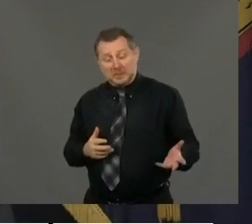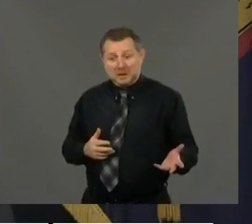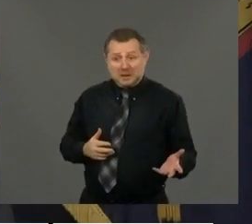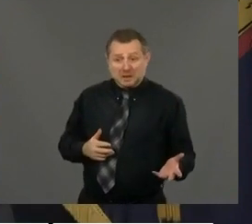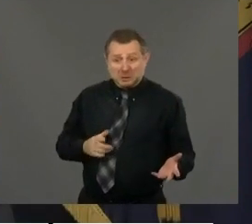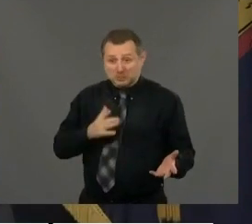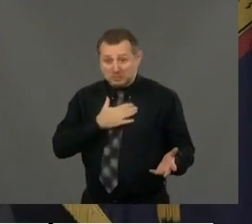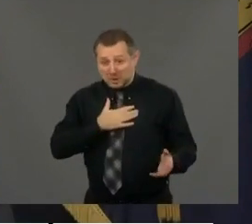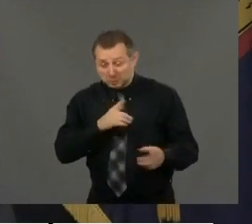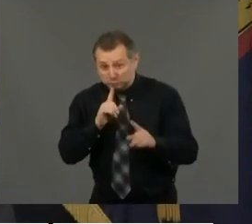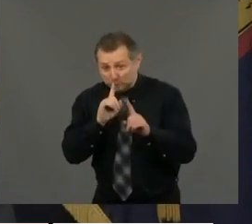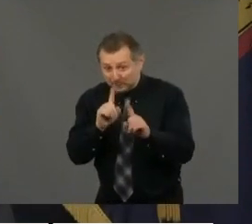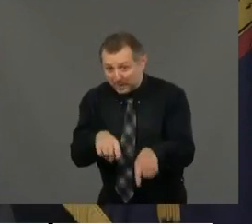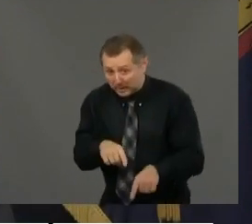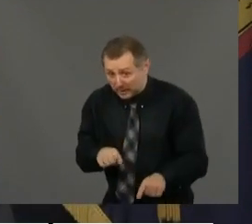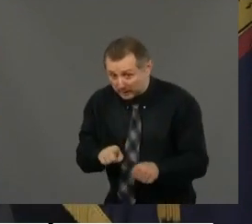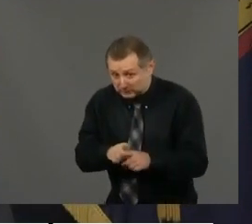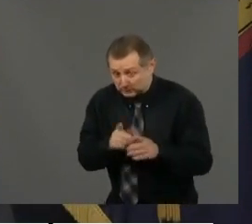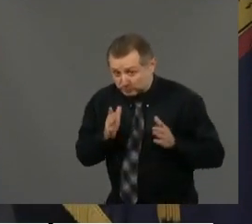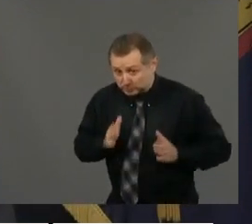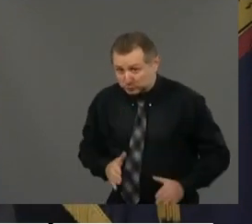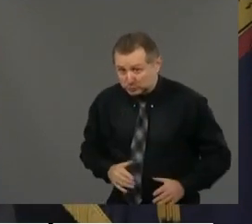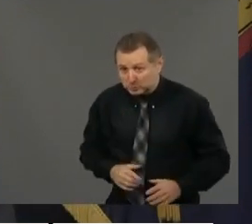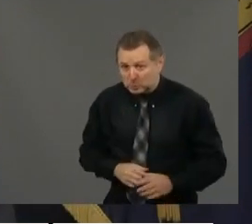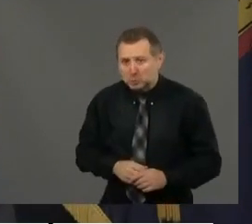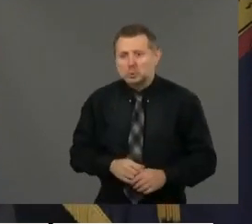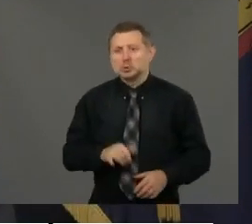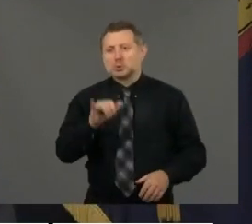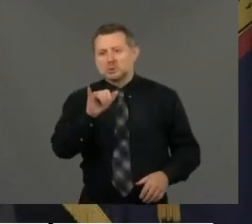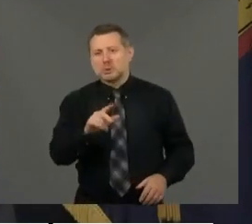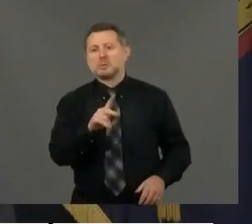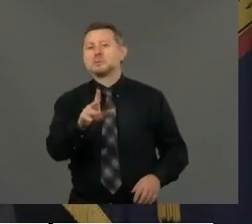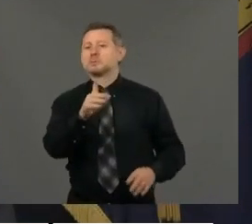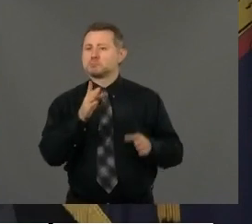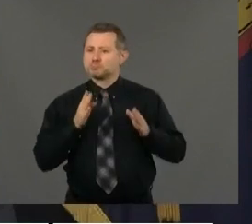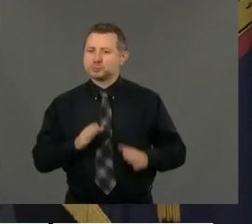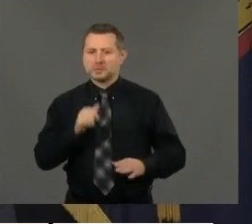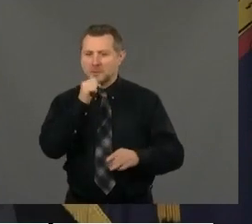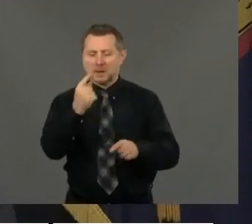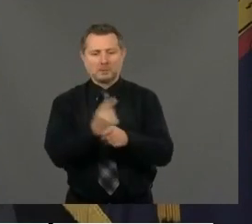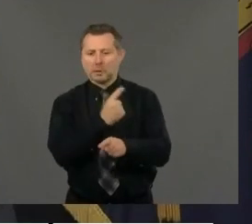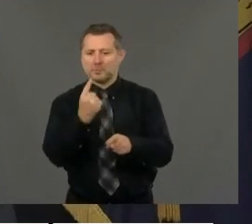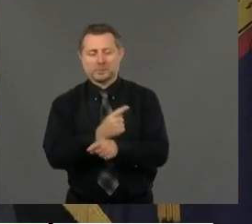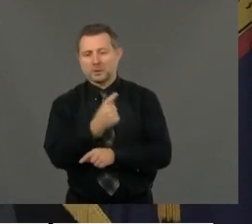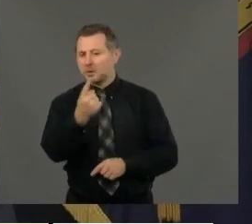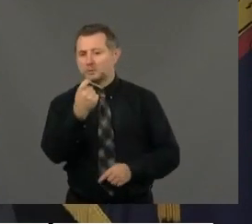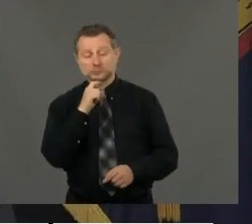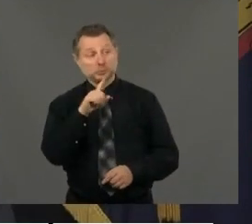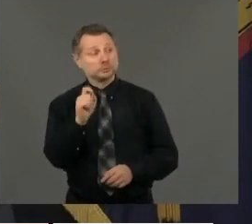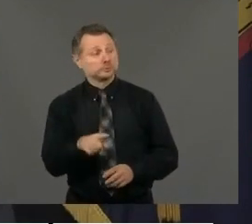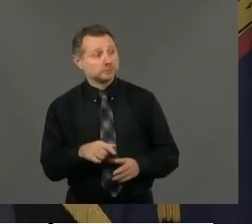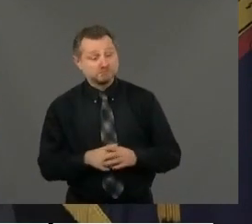YOU THINK?